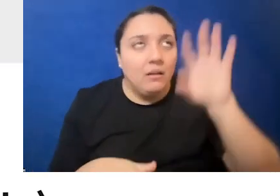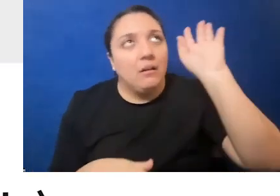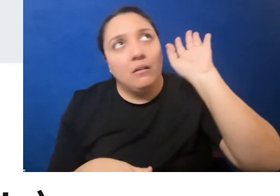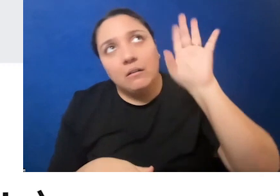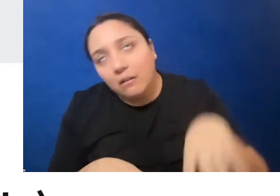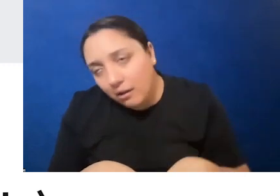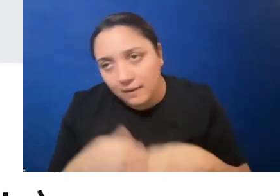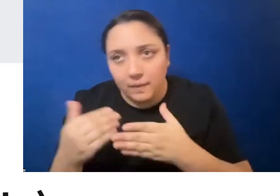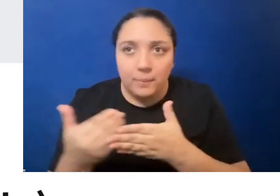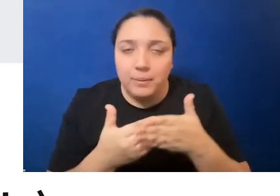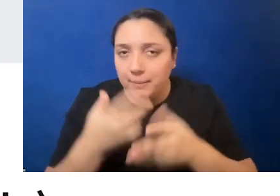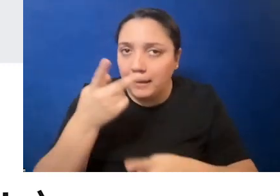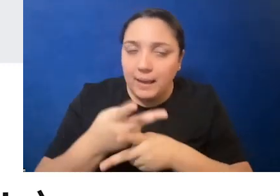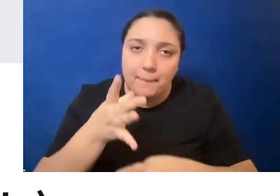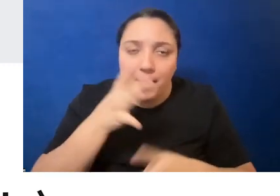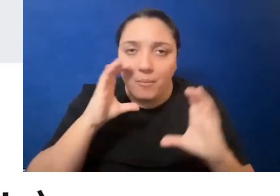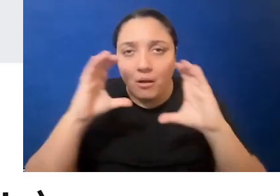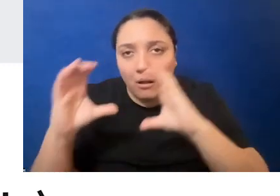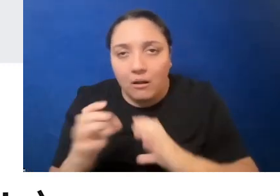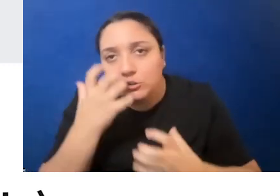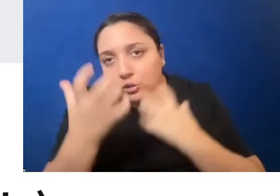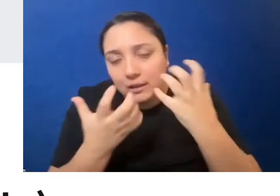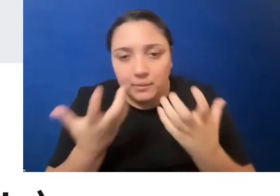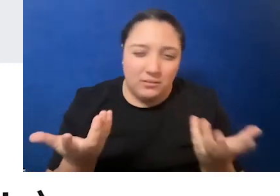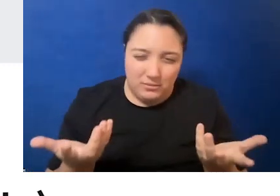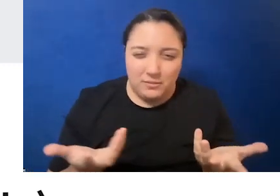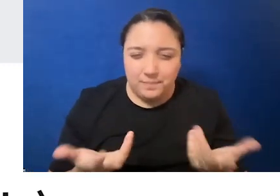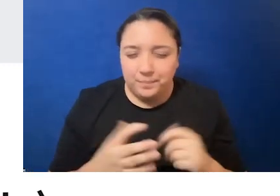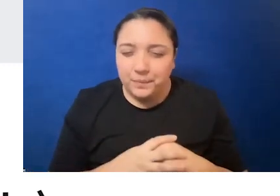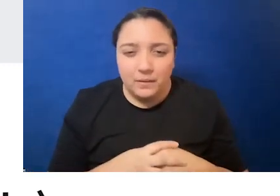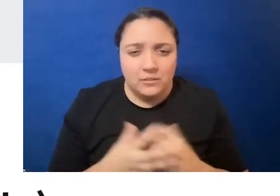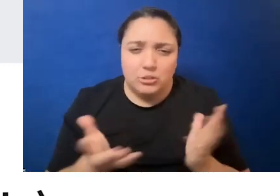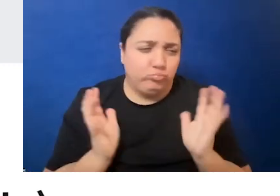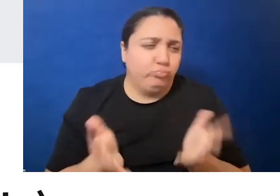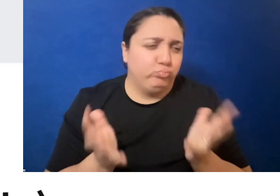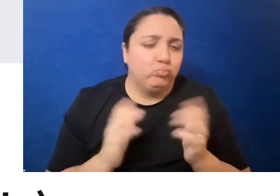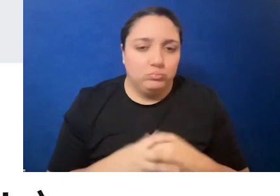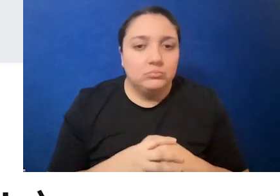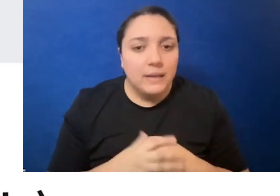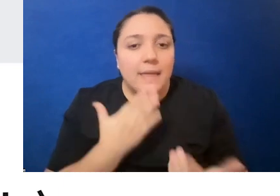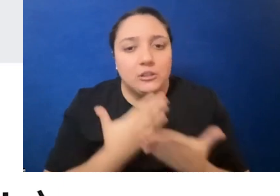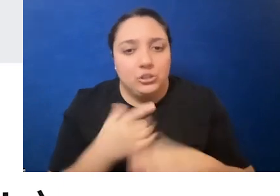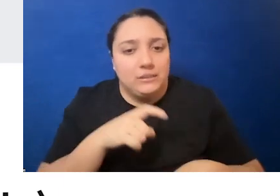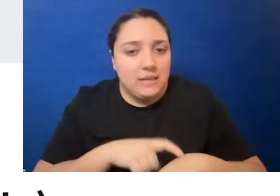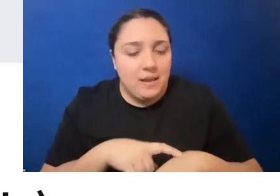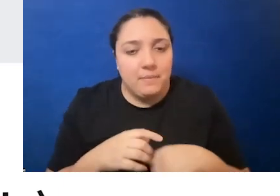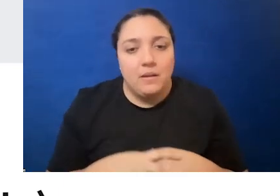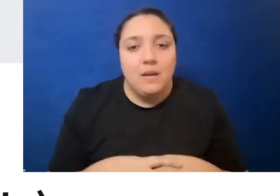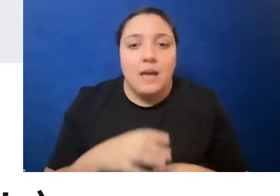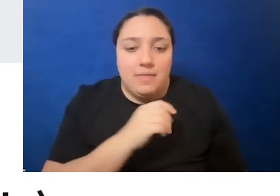HI, HOW WAS YOUR NIGHT? THEY JUST WANT TO TALK, THAT IS